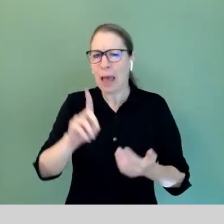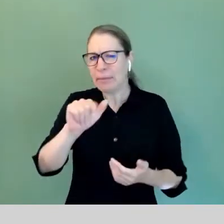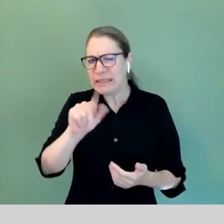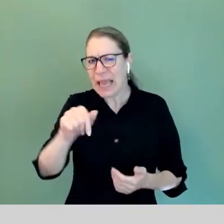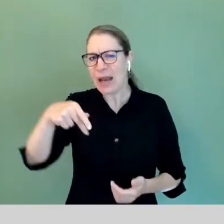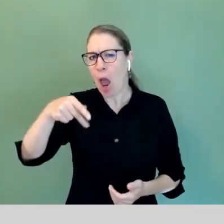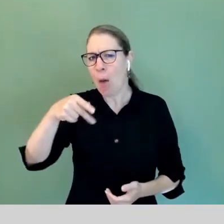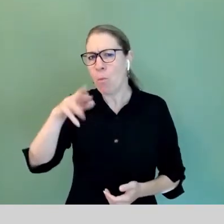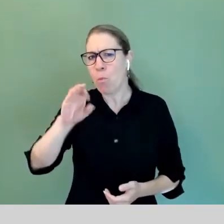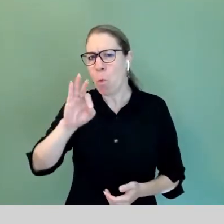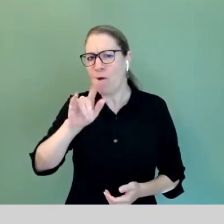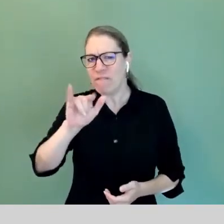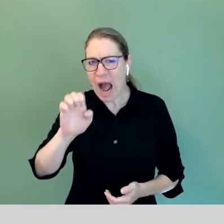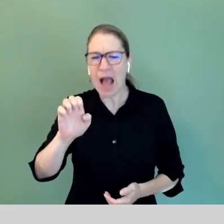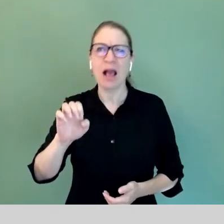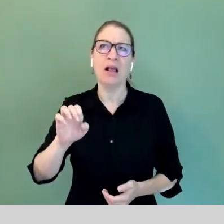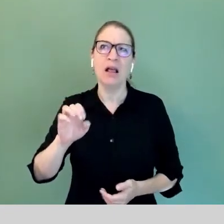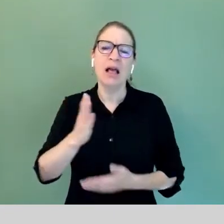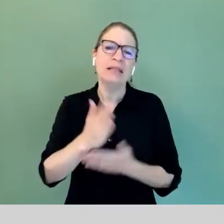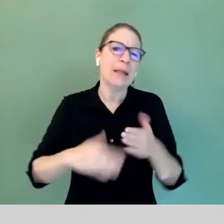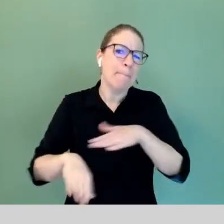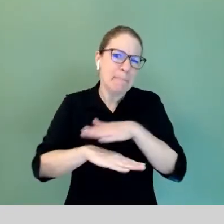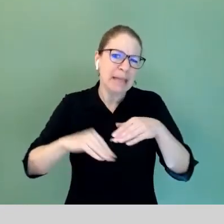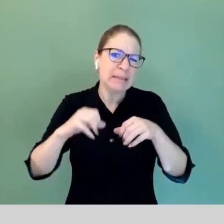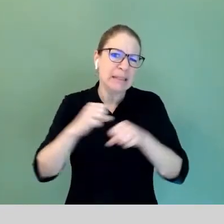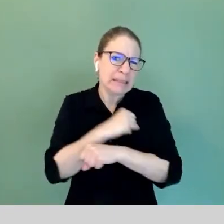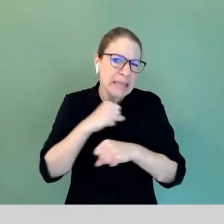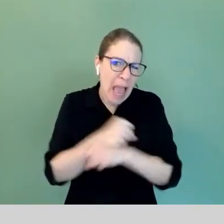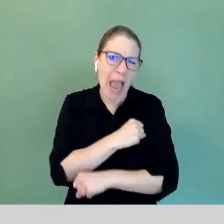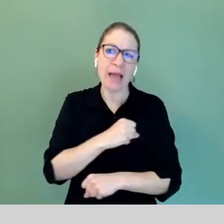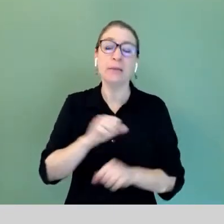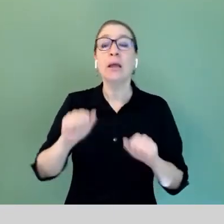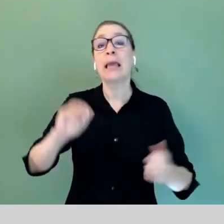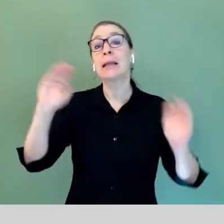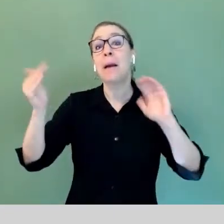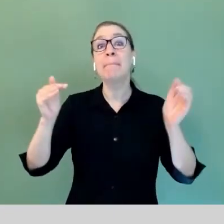So it shows you some basic stats about the tables and then it helps you compare things like columns